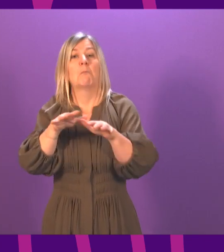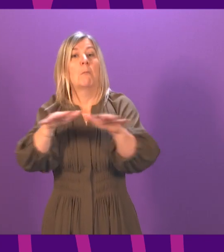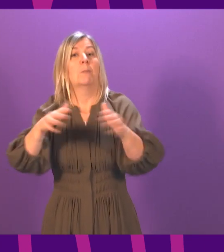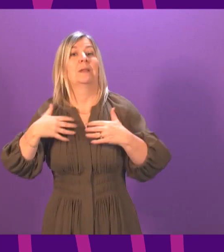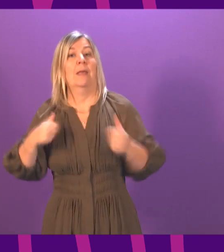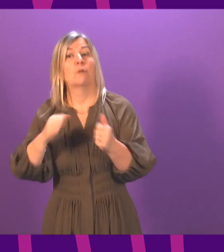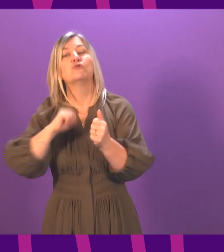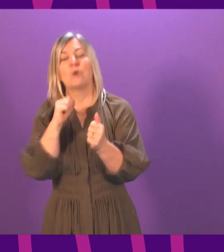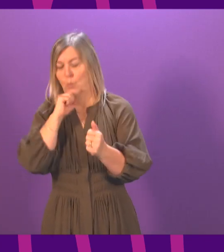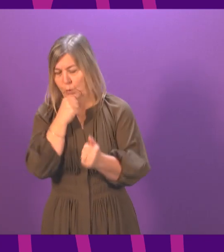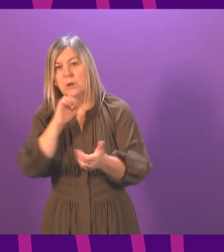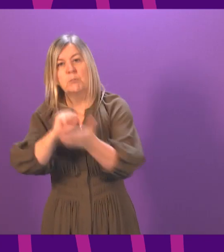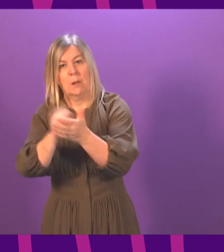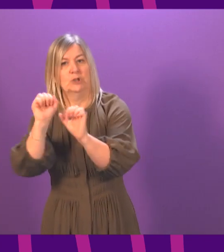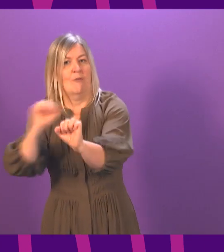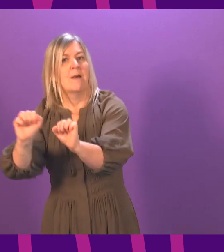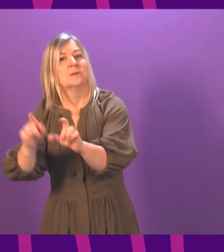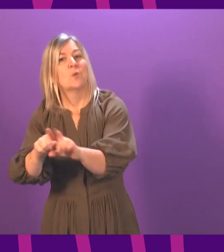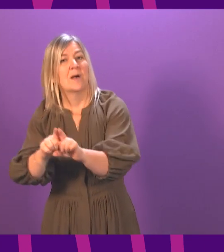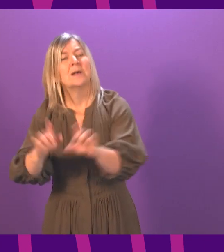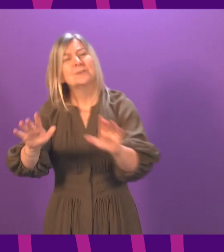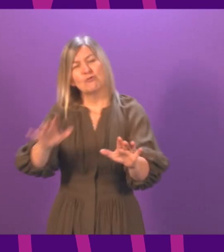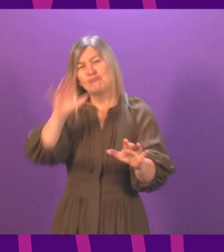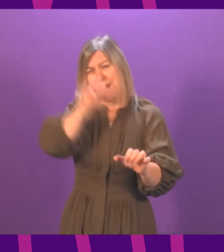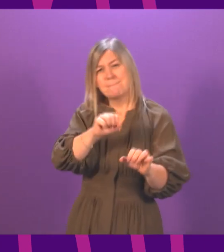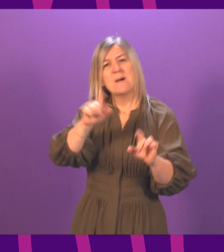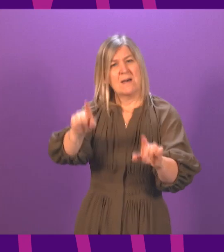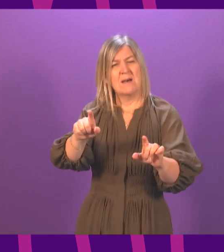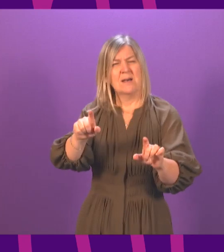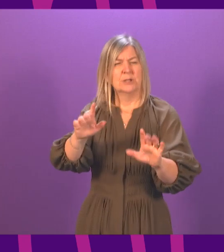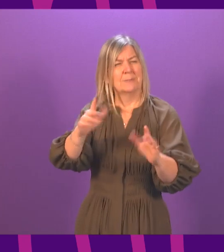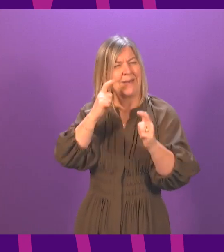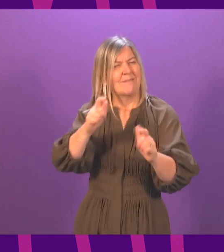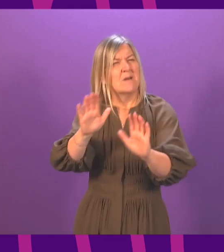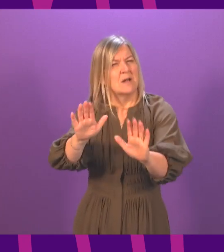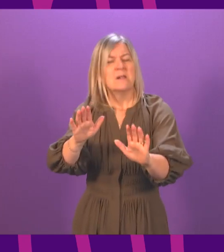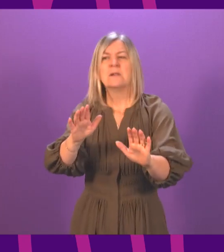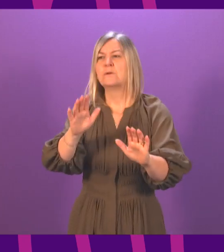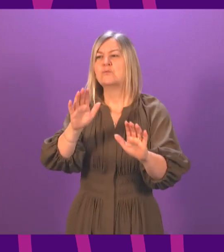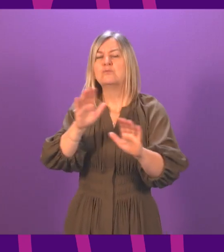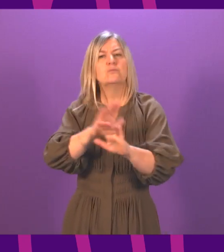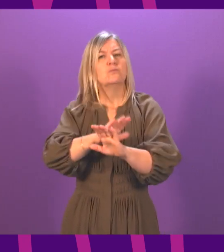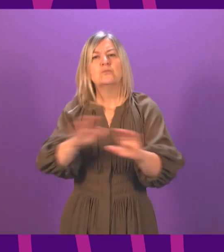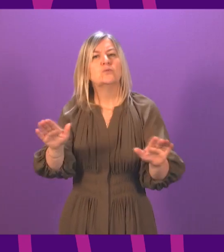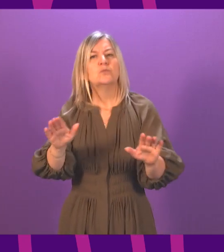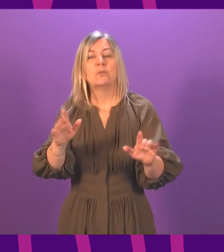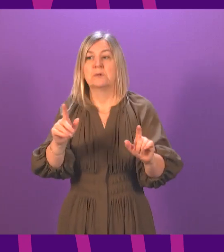breakdowns as well. Therefore, I caution against putting too much store on figures that are for